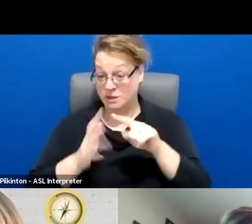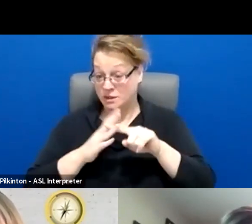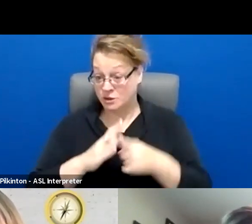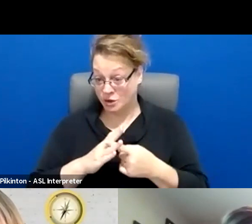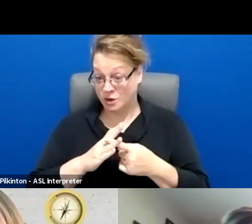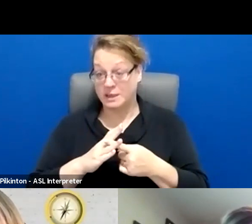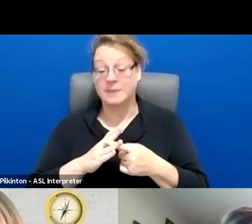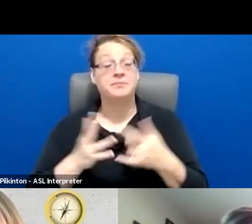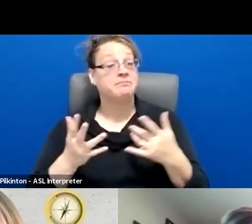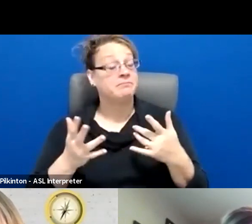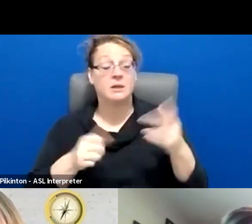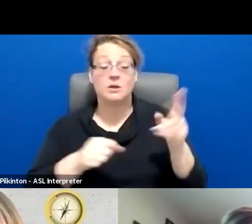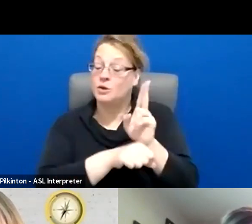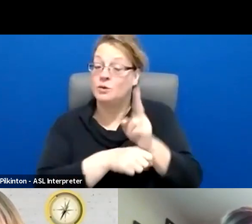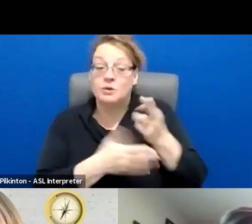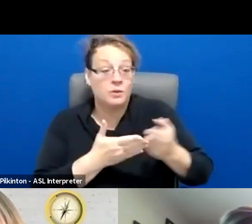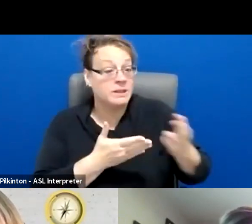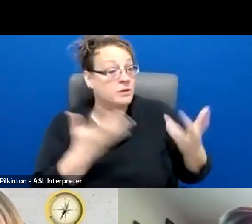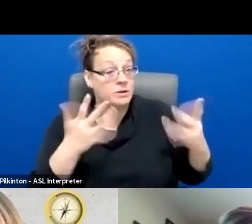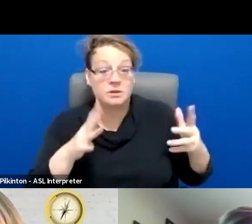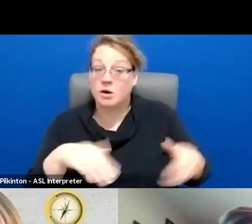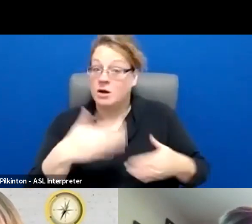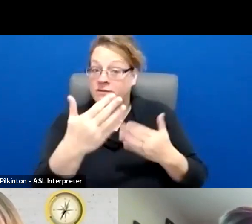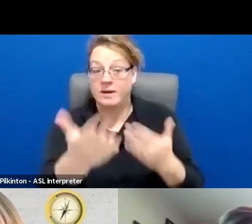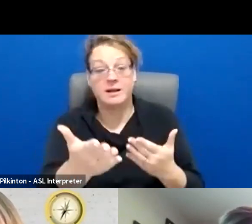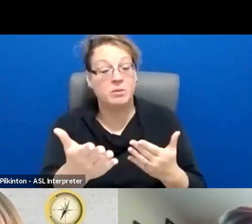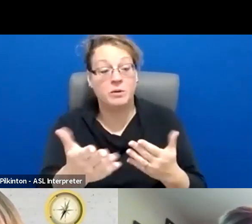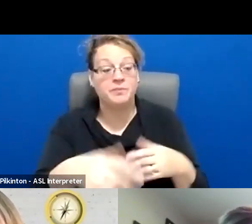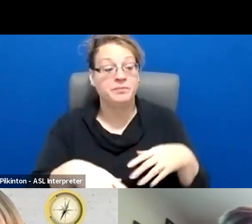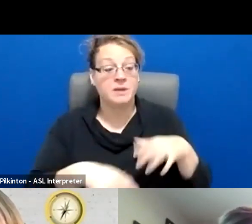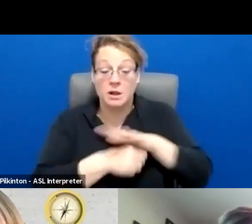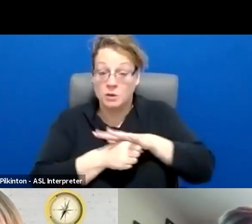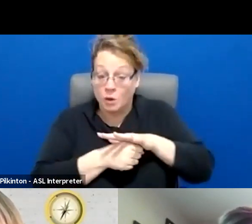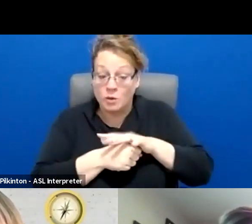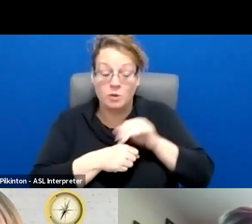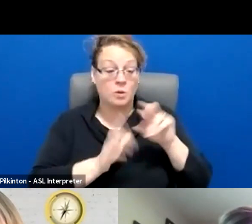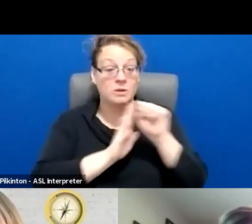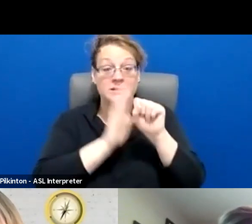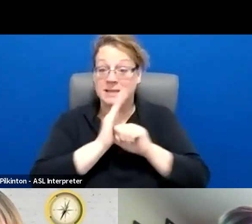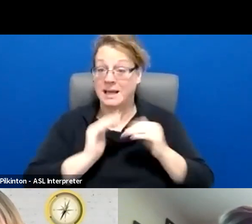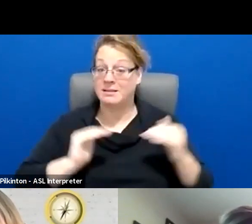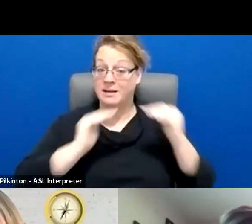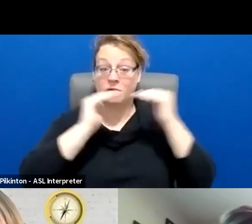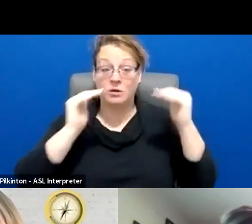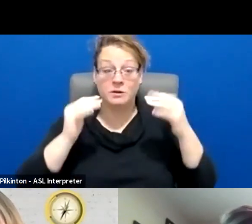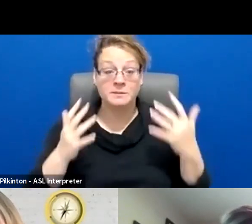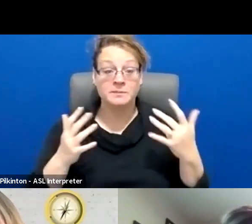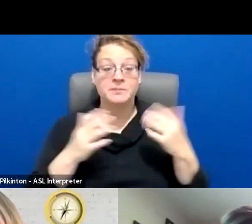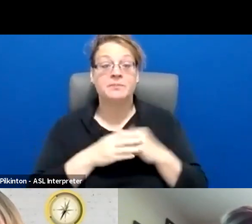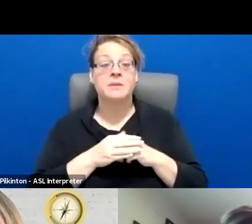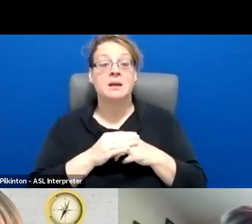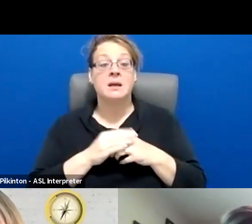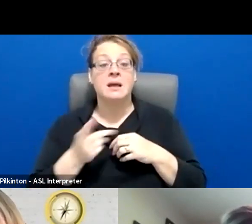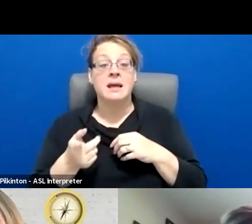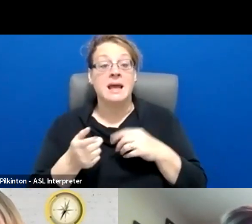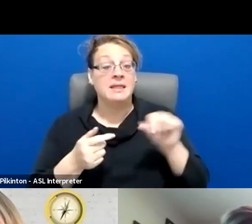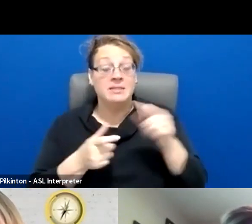The job centers here in Northeast Tennessee.